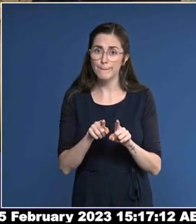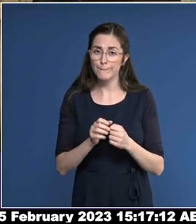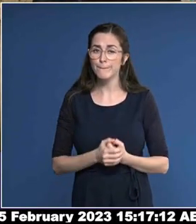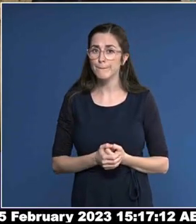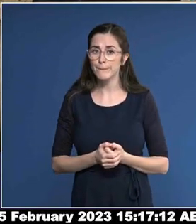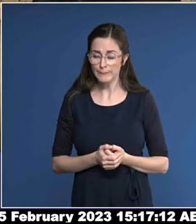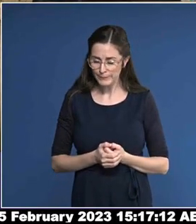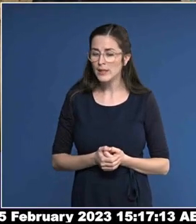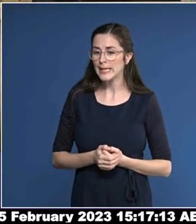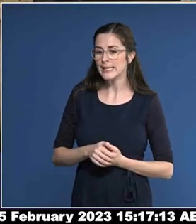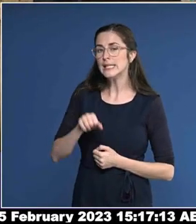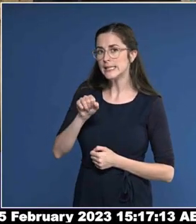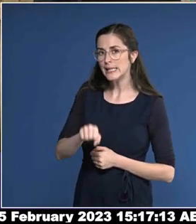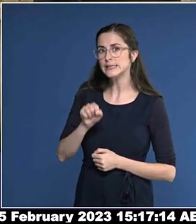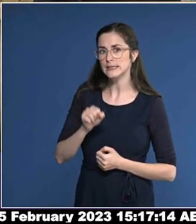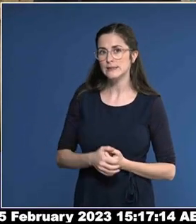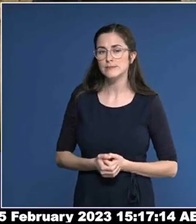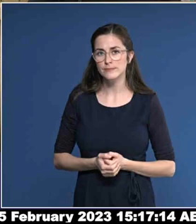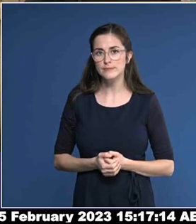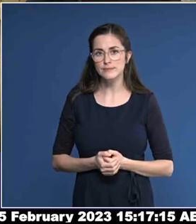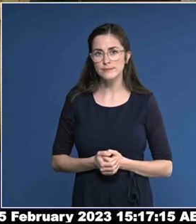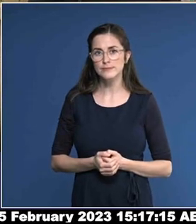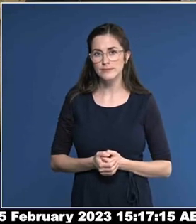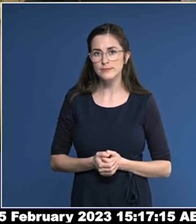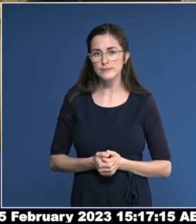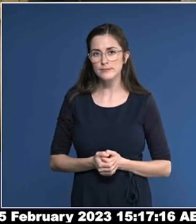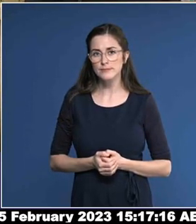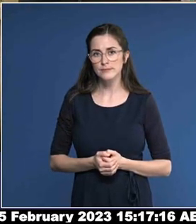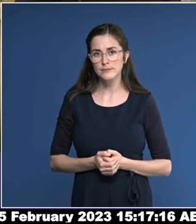So where we have individuals that we support who have a single worker who provides the